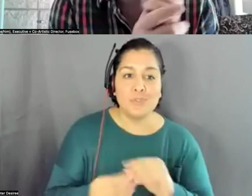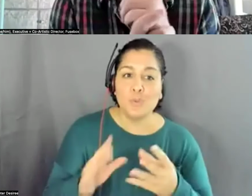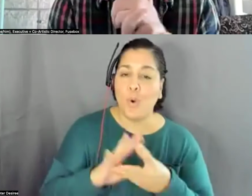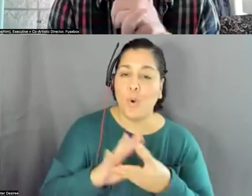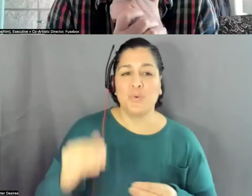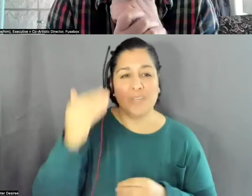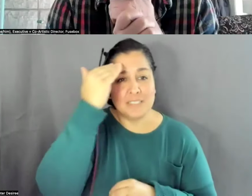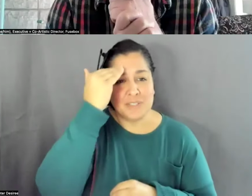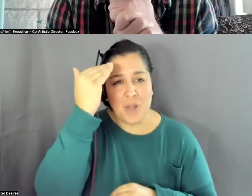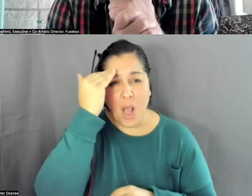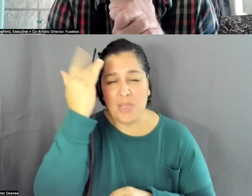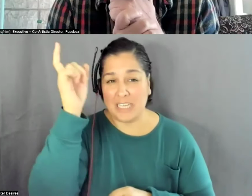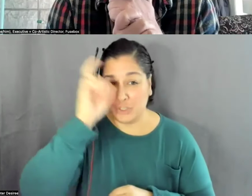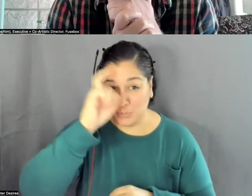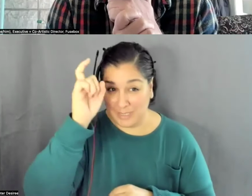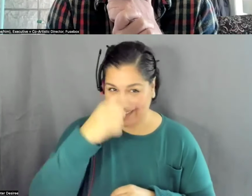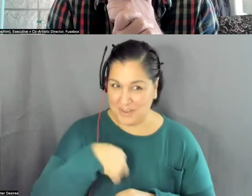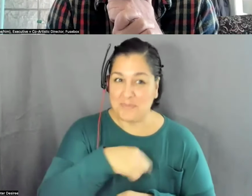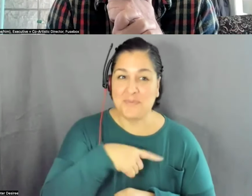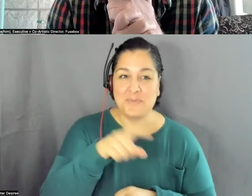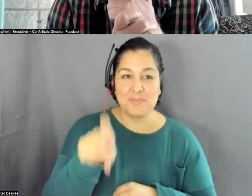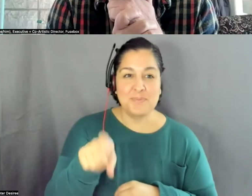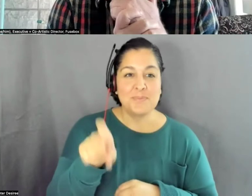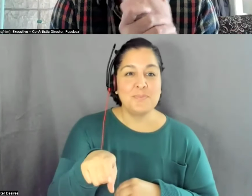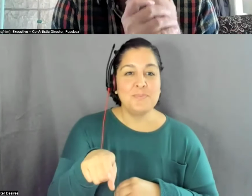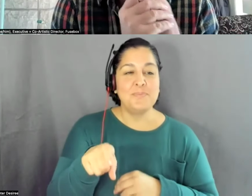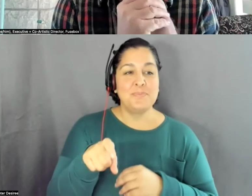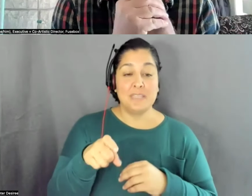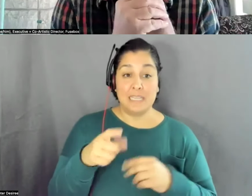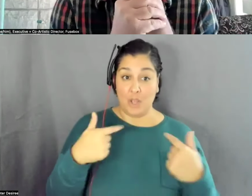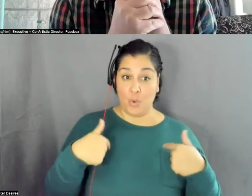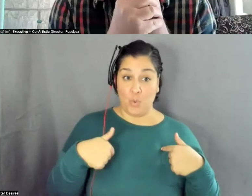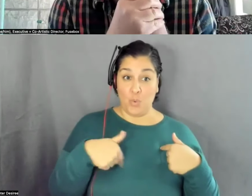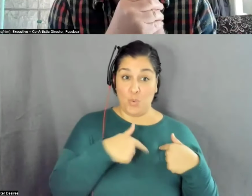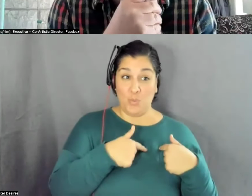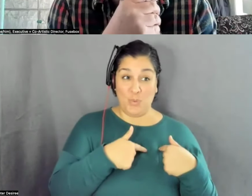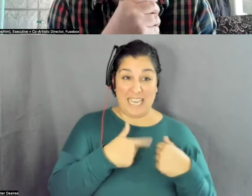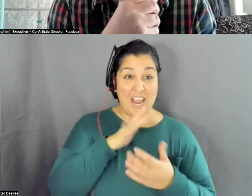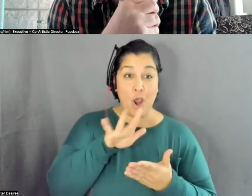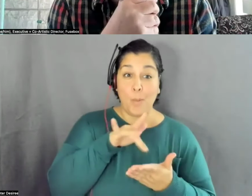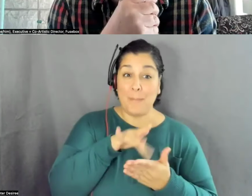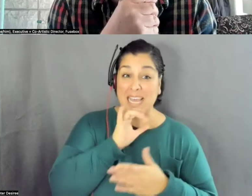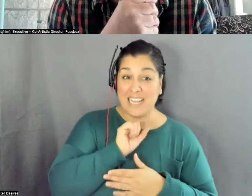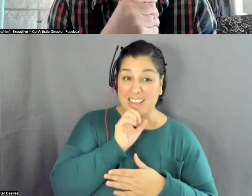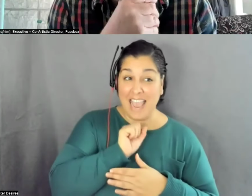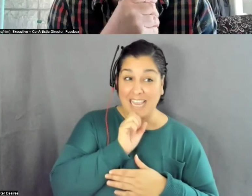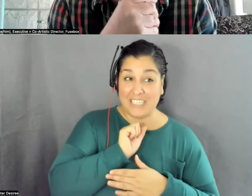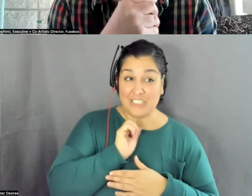and we, we are like middle age now in our making, and our bodies can still move.